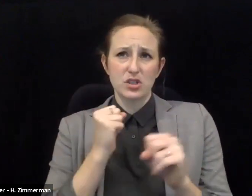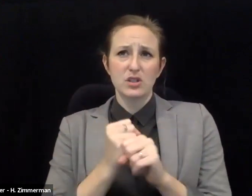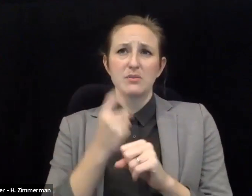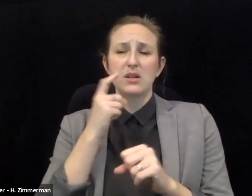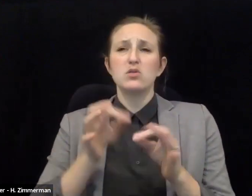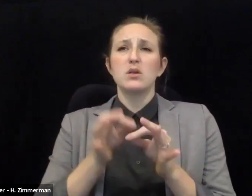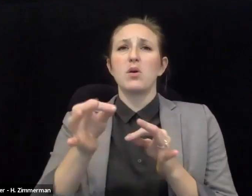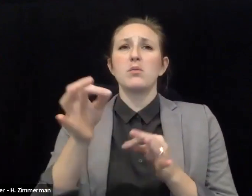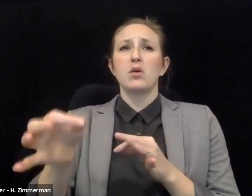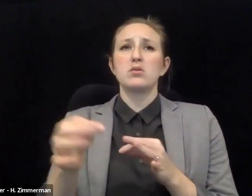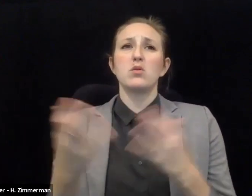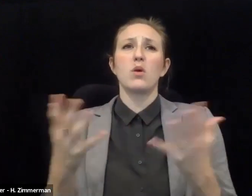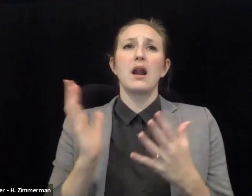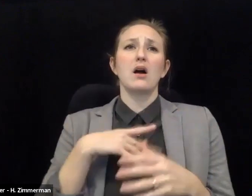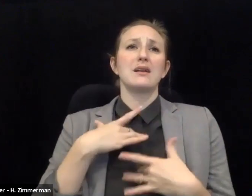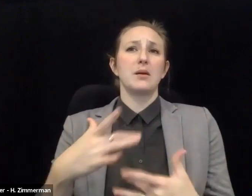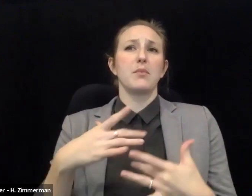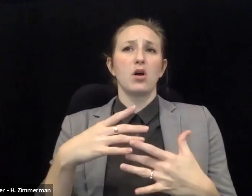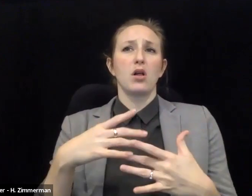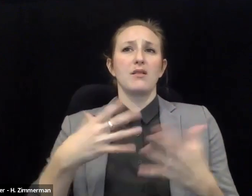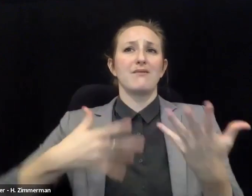What our normal fellowship with look like incentive launched